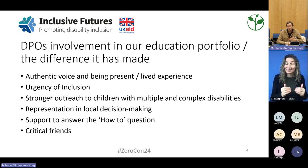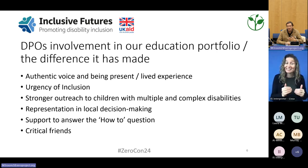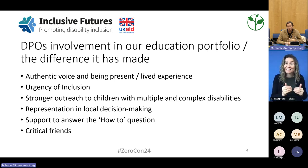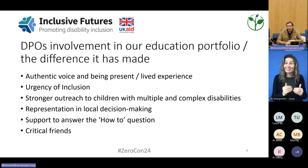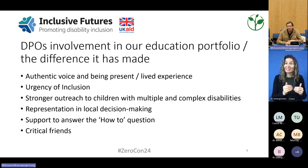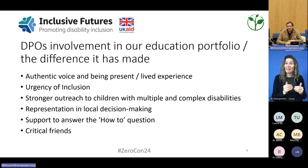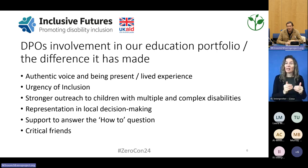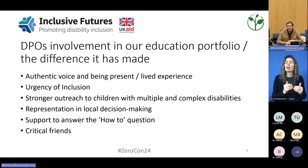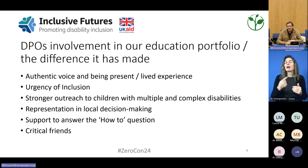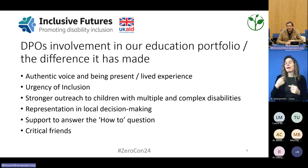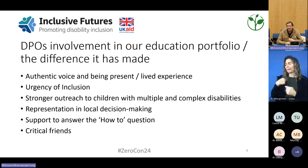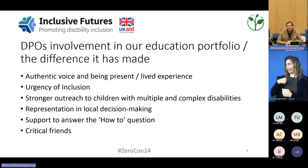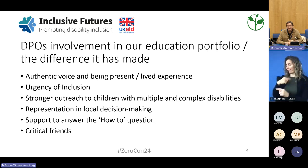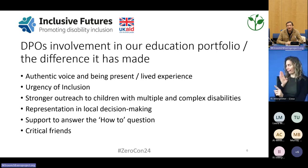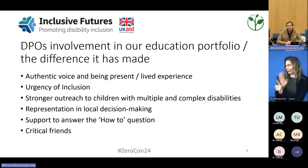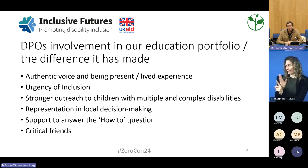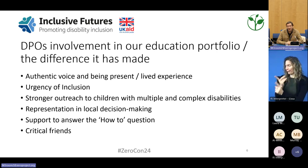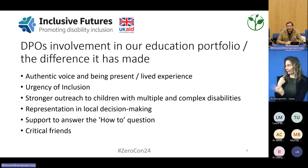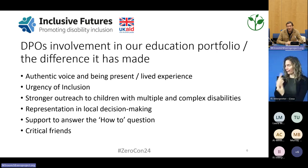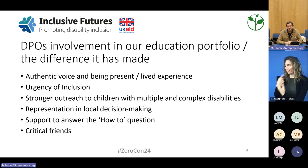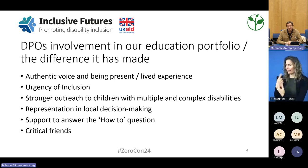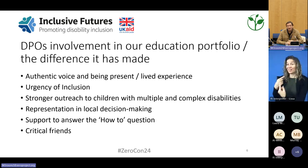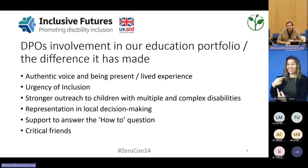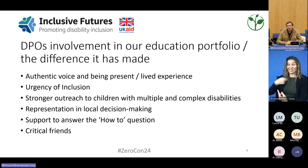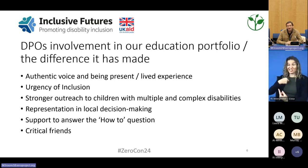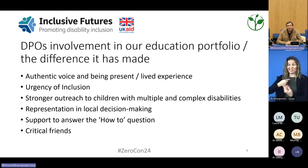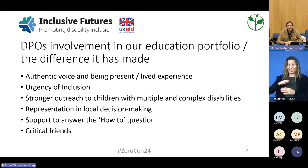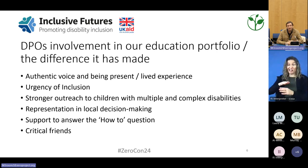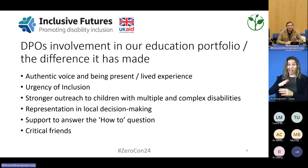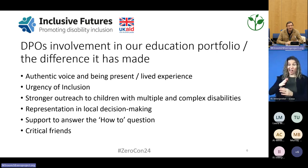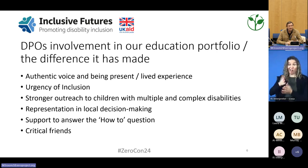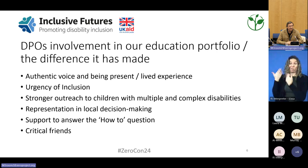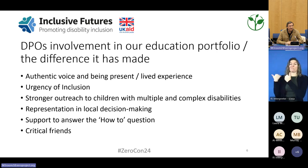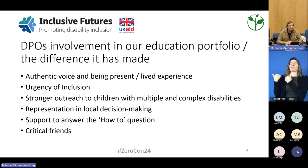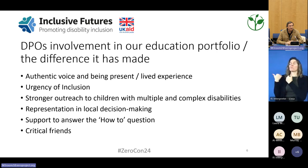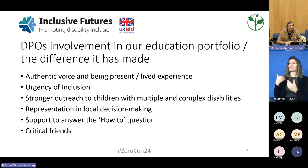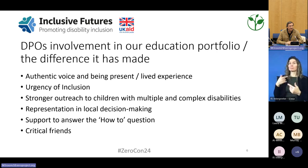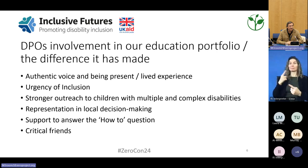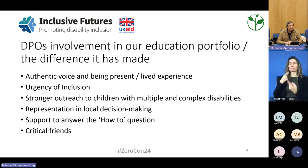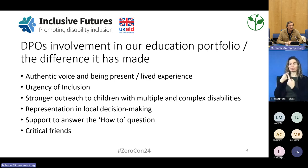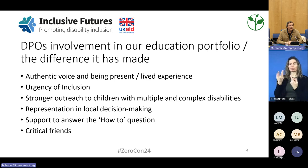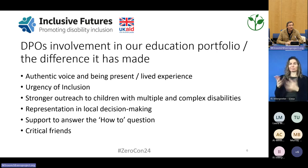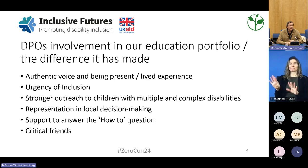and when the project ends the dialogue ends. If you have created sustainable links to the